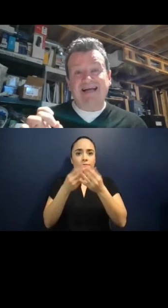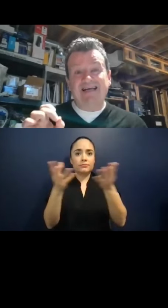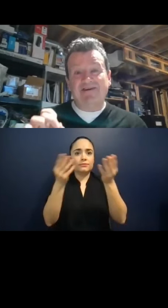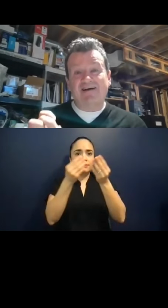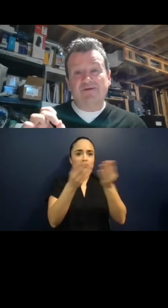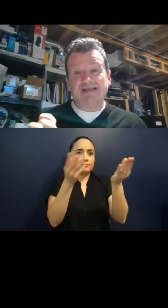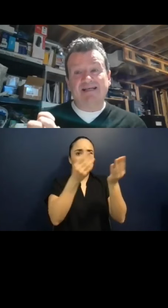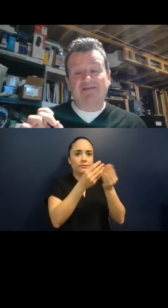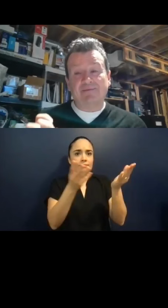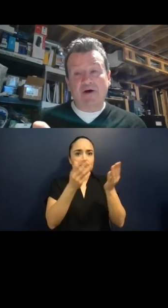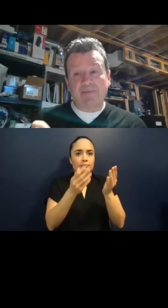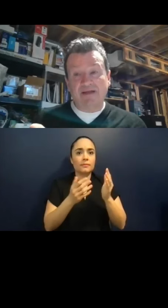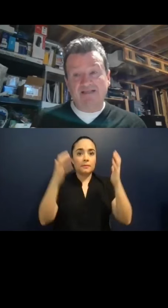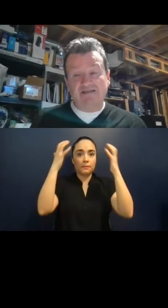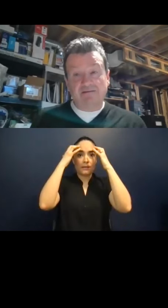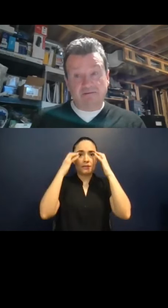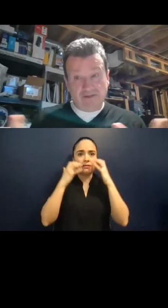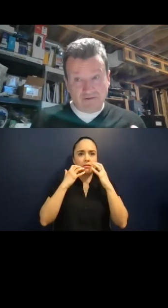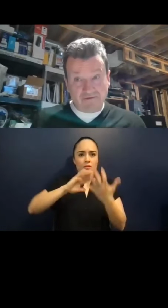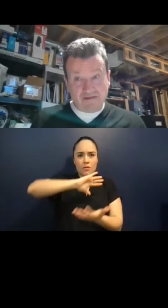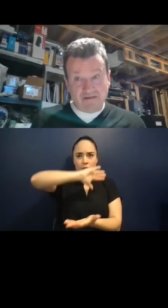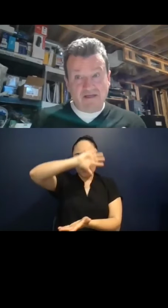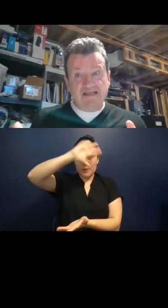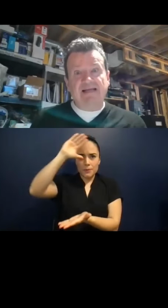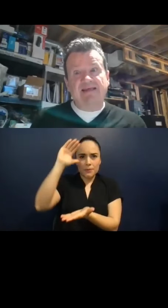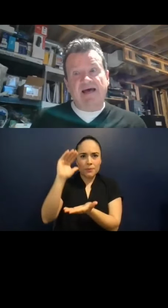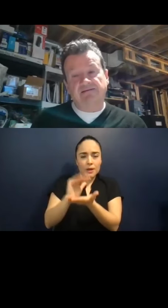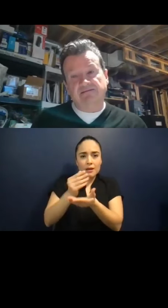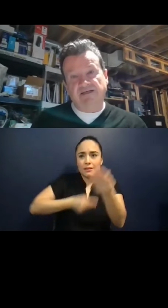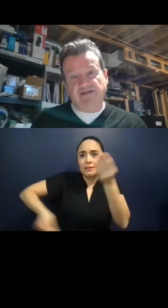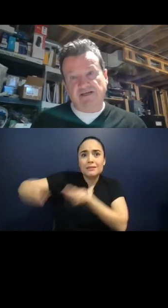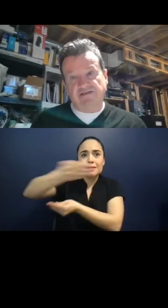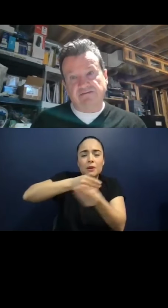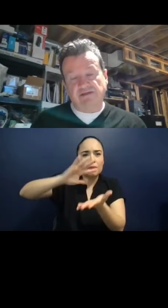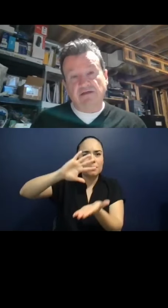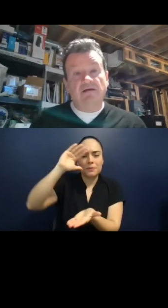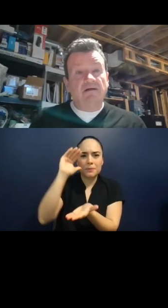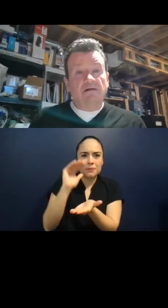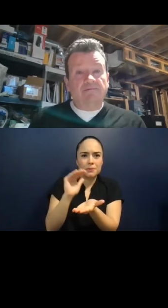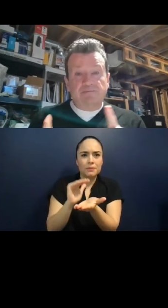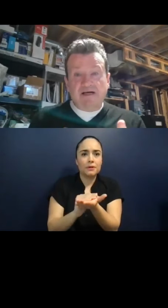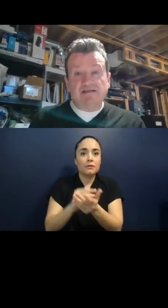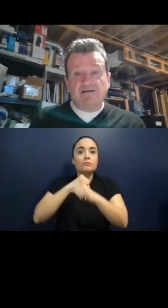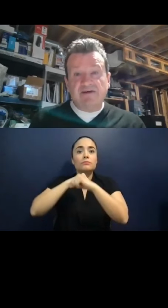, I give it to 95% of people . In order to create herd immunity for measles , 95% of